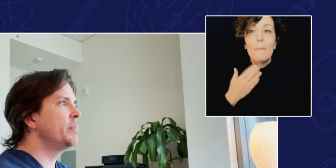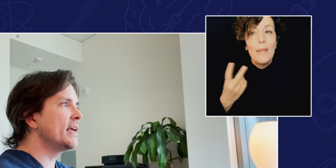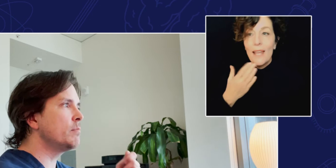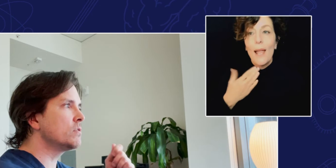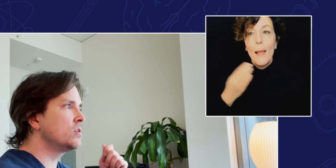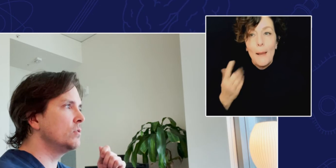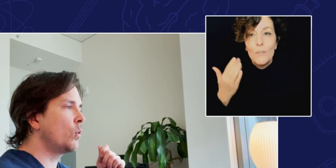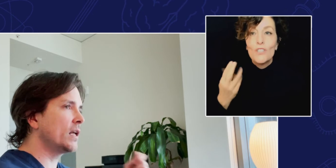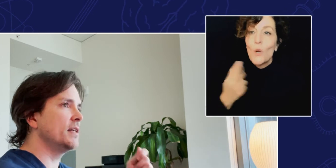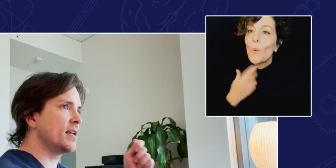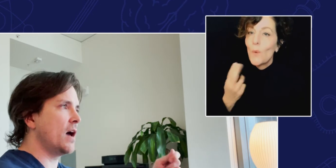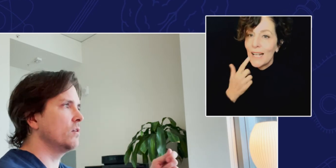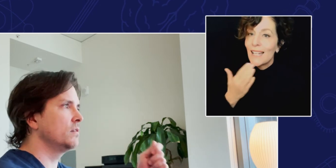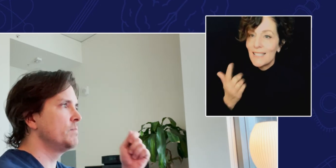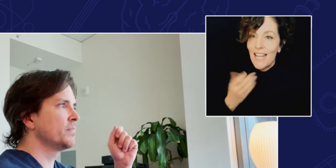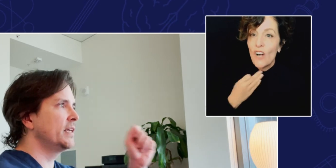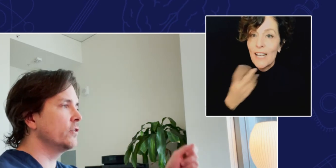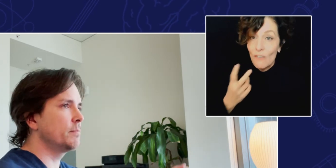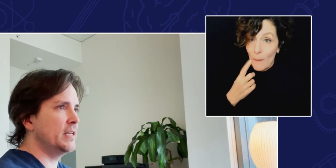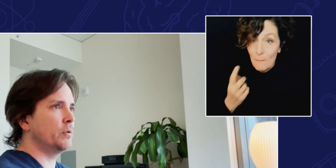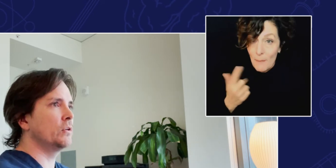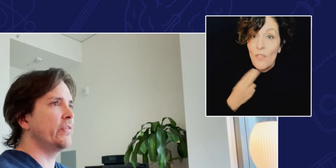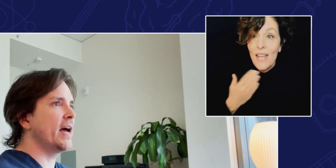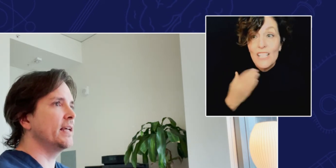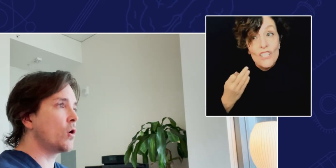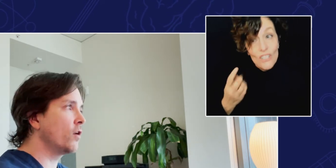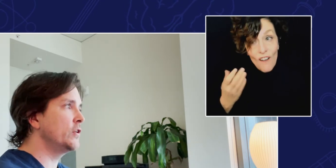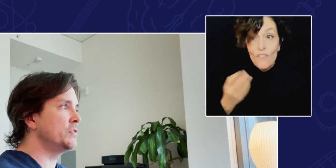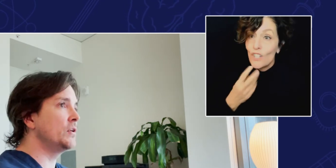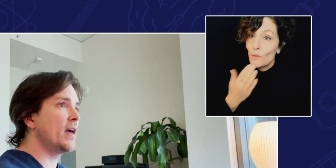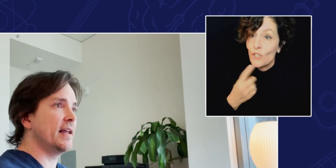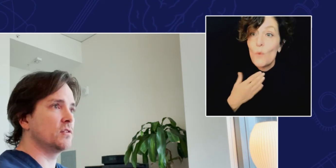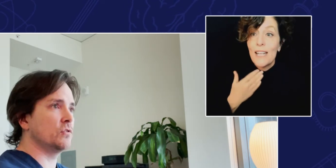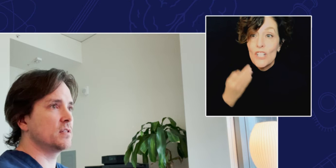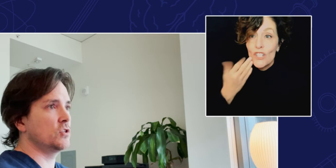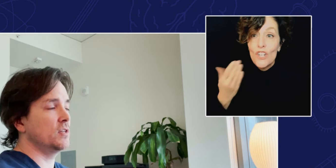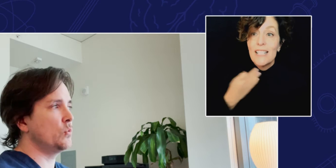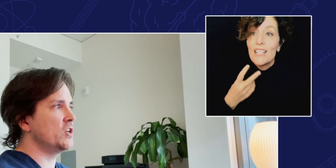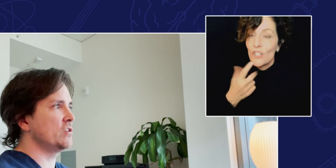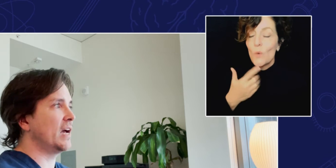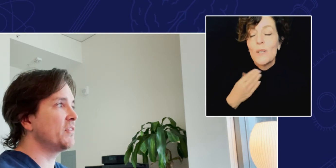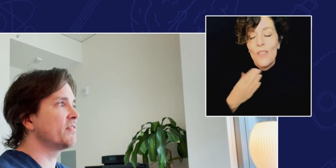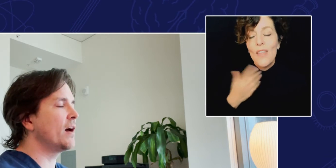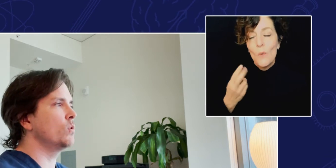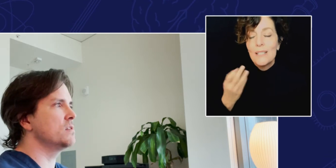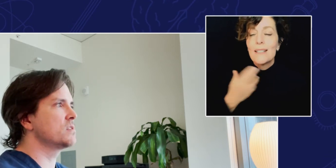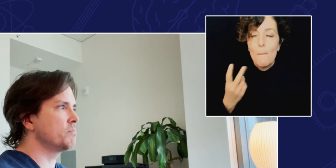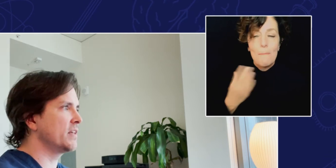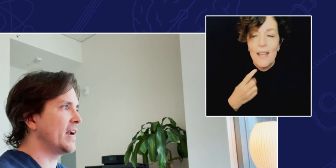being able to quickly tell hearing people that it's hard for you to do that in certain situations, I think that was something that